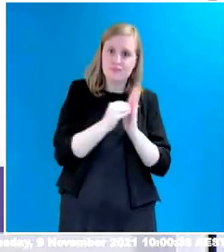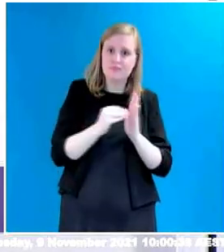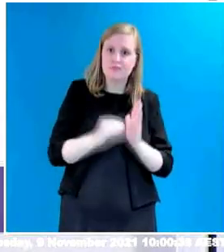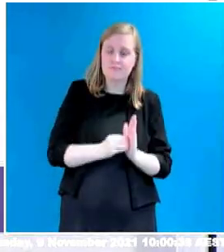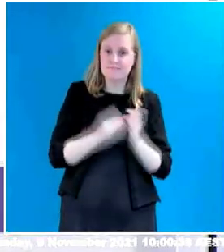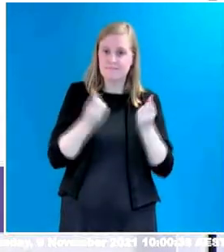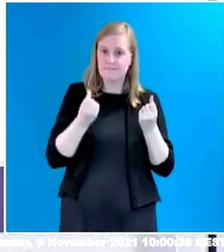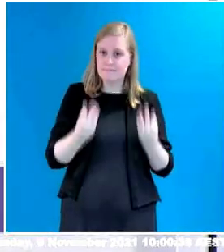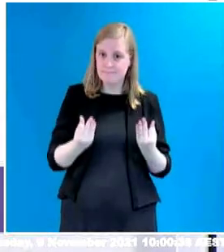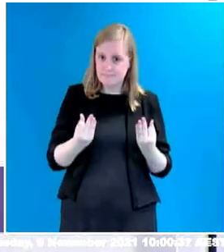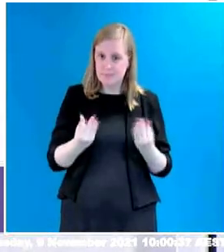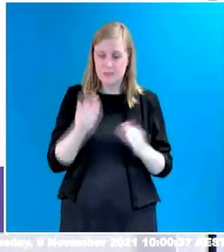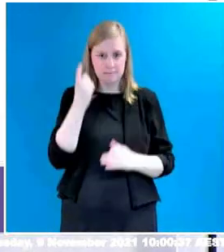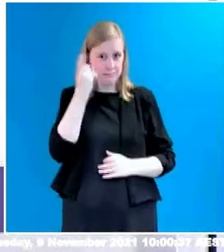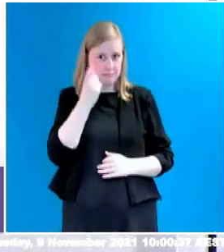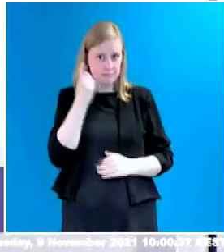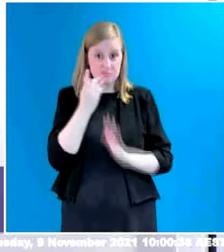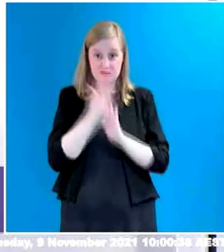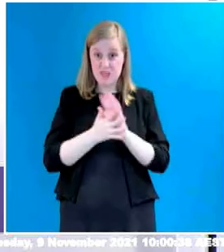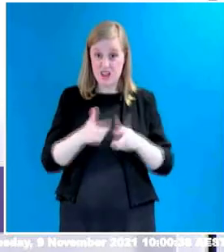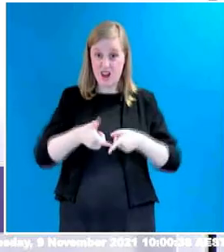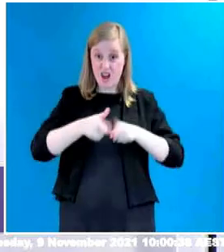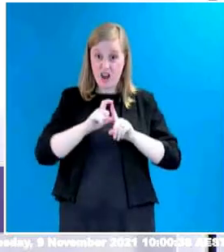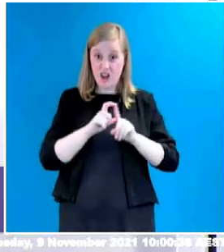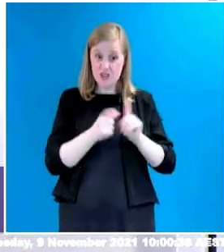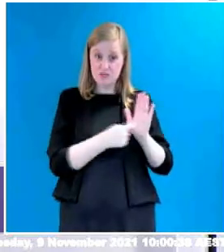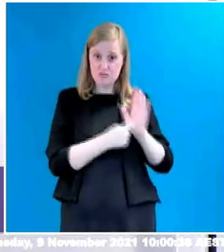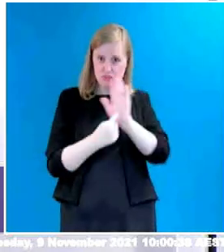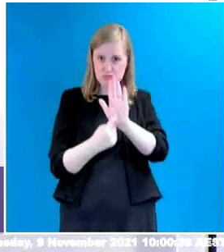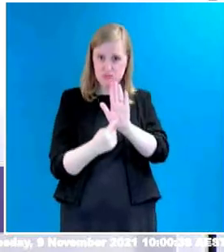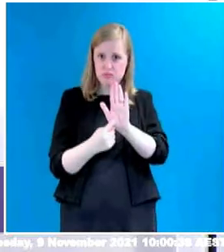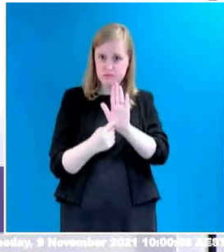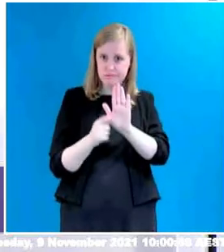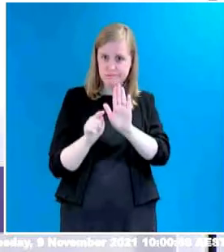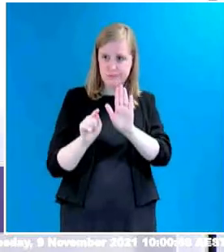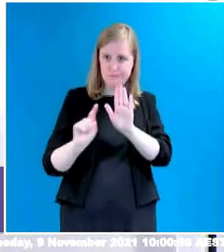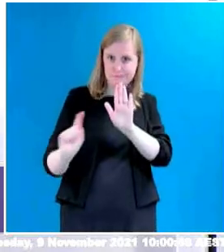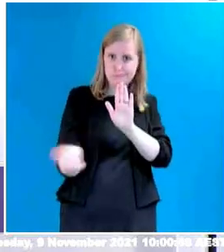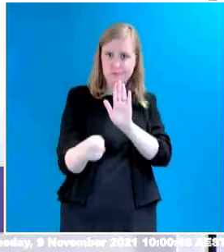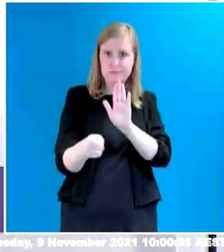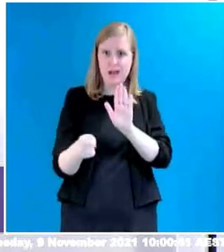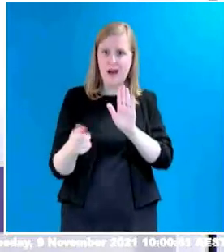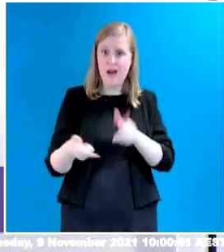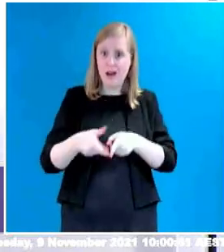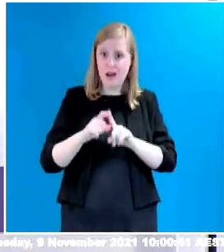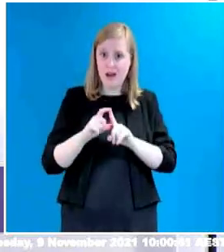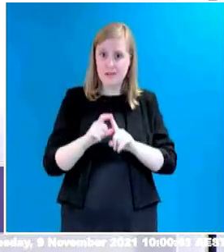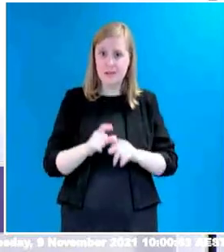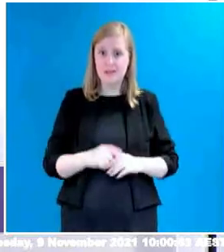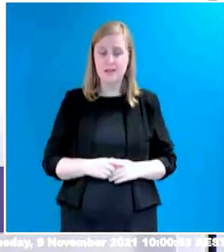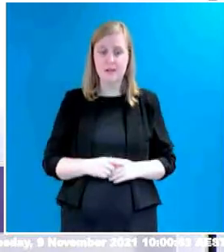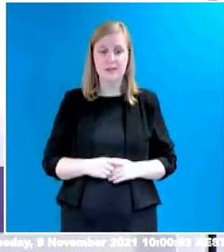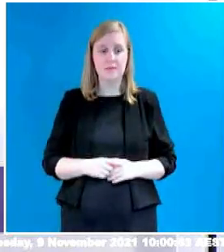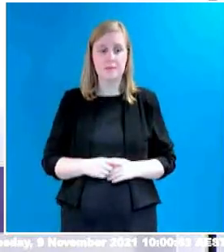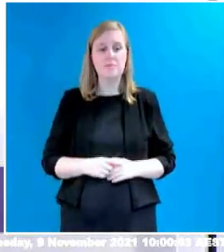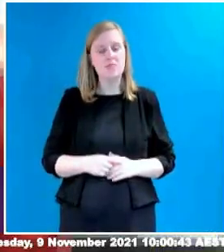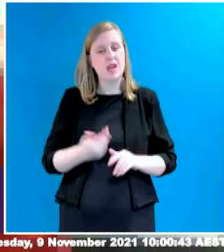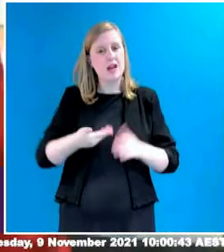the content of the rights? Certainly in the beginning it was a difficulty, but just the